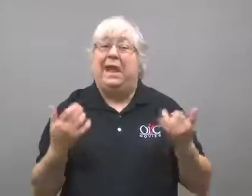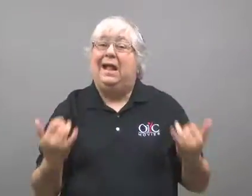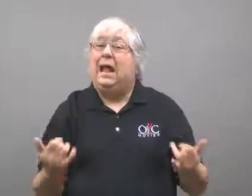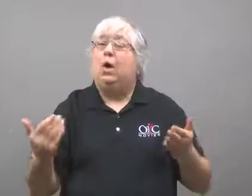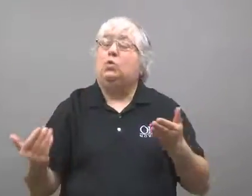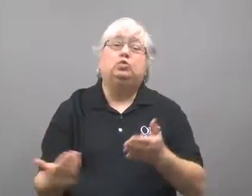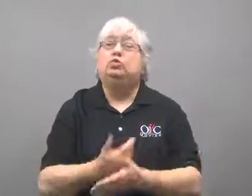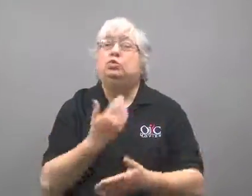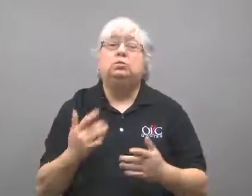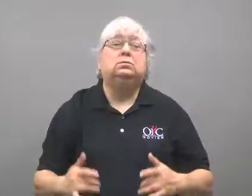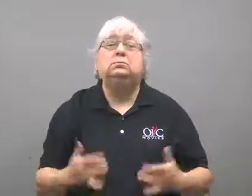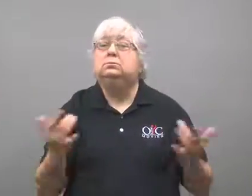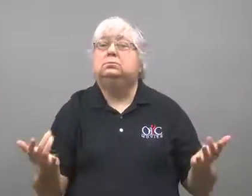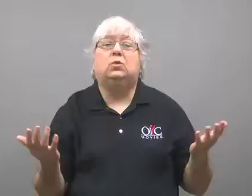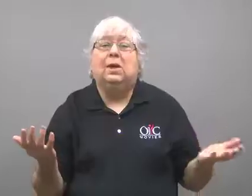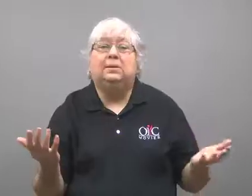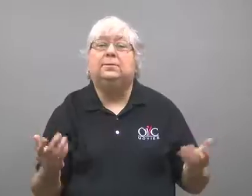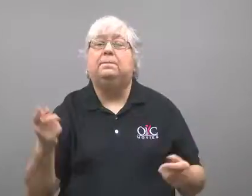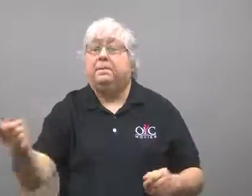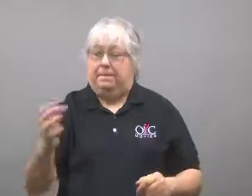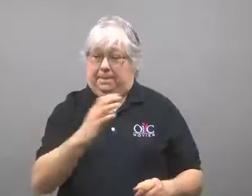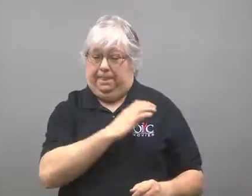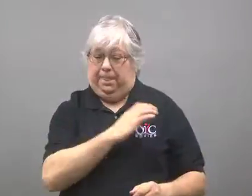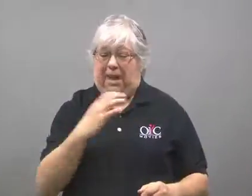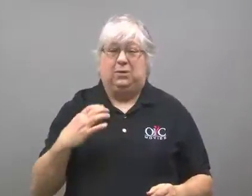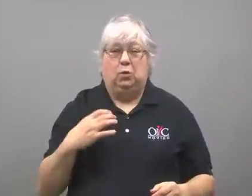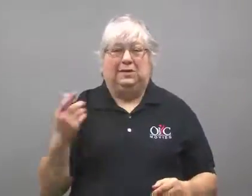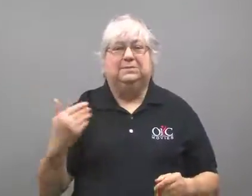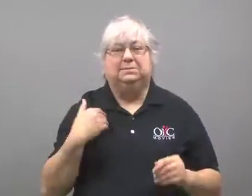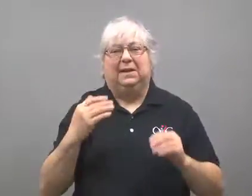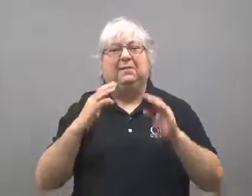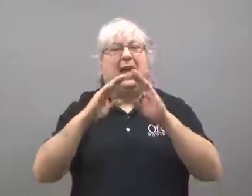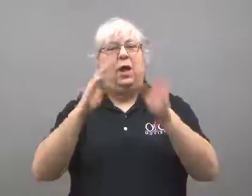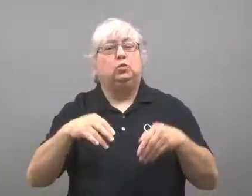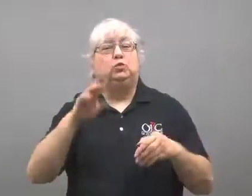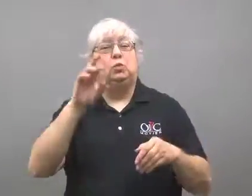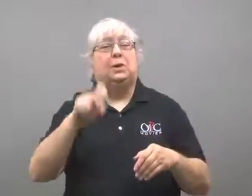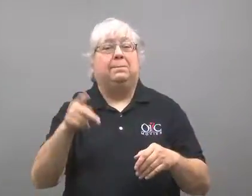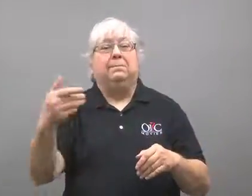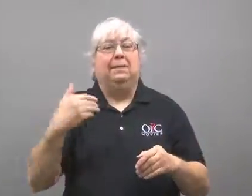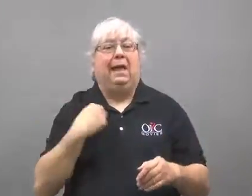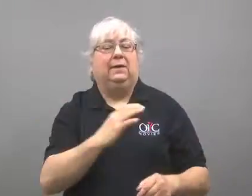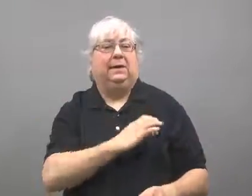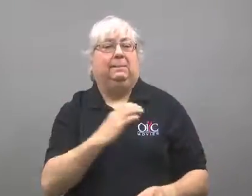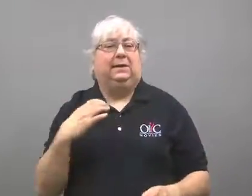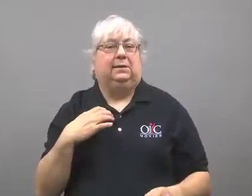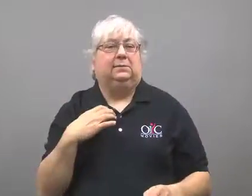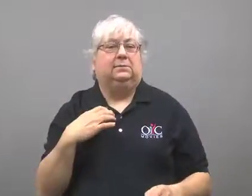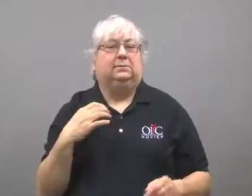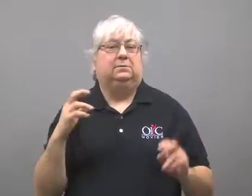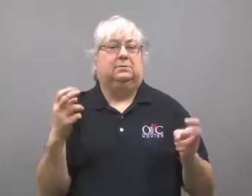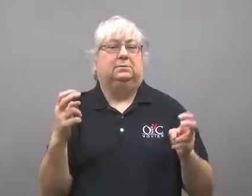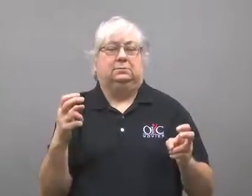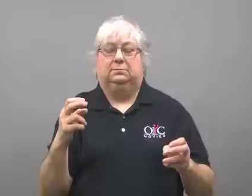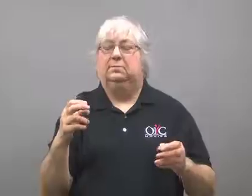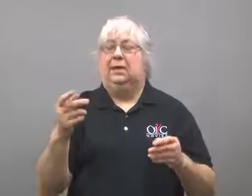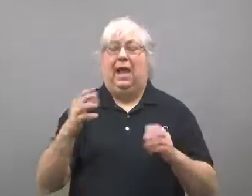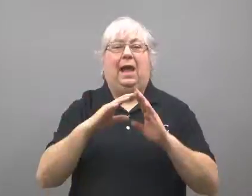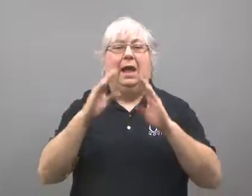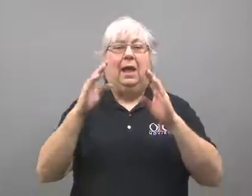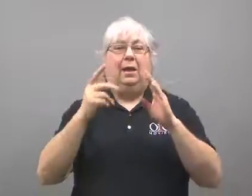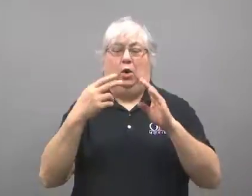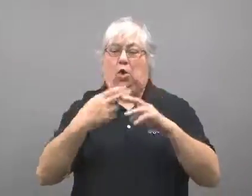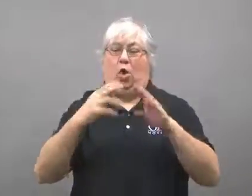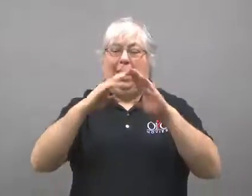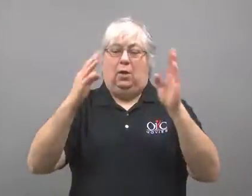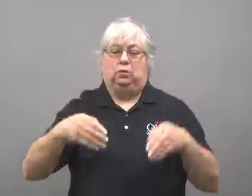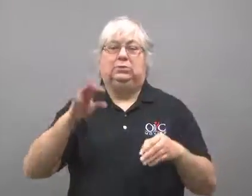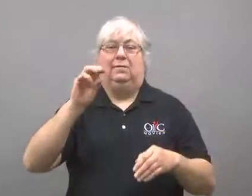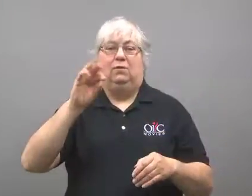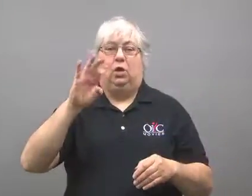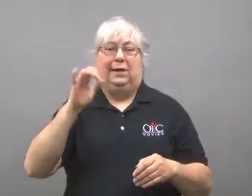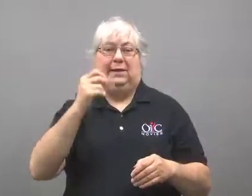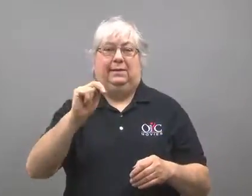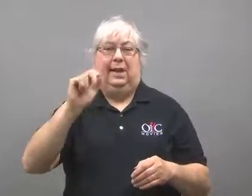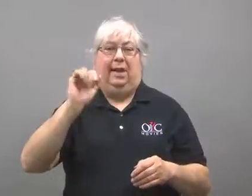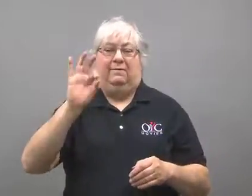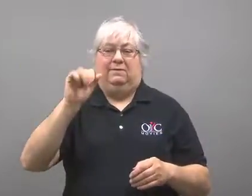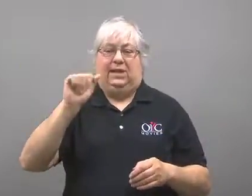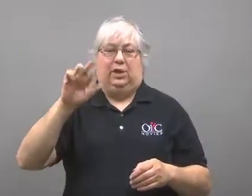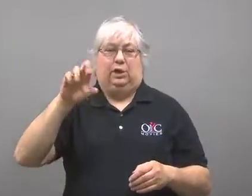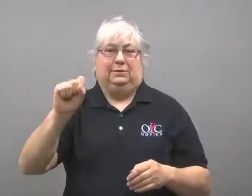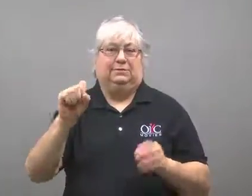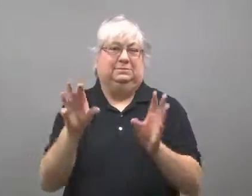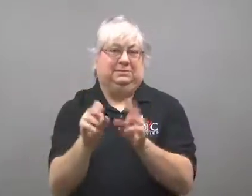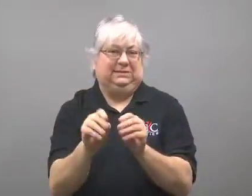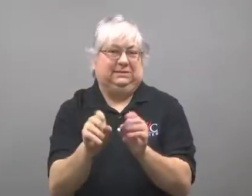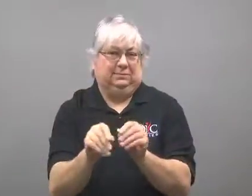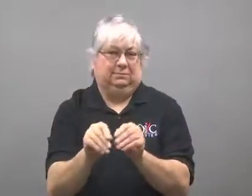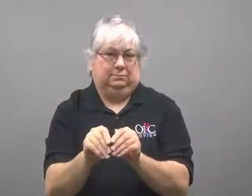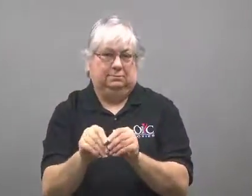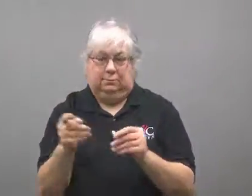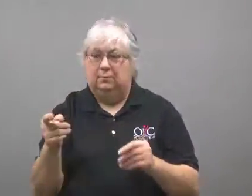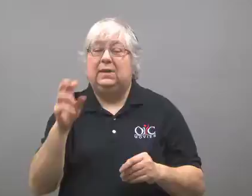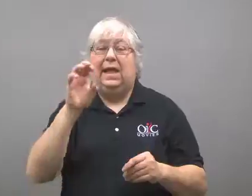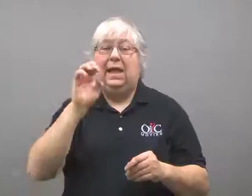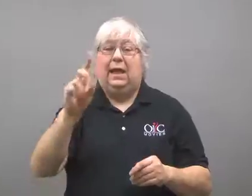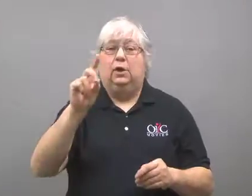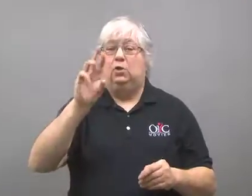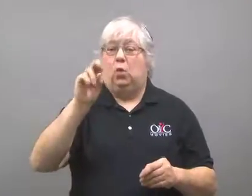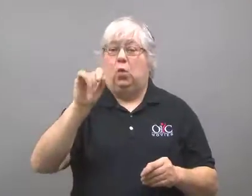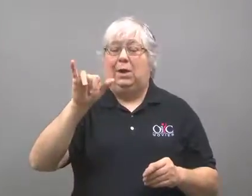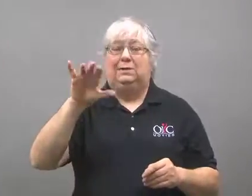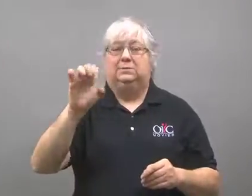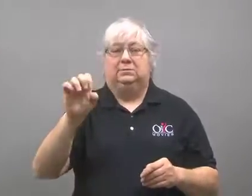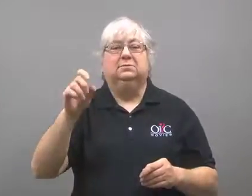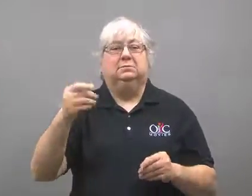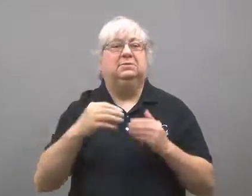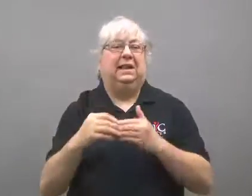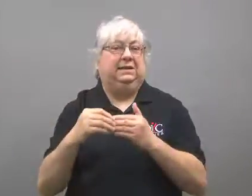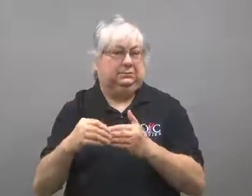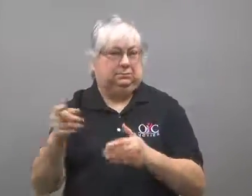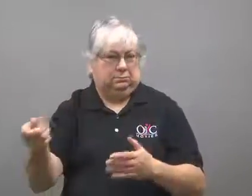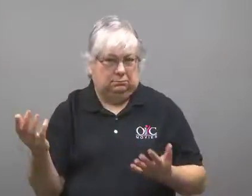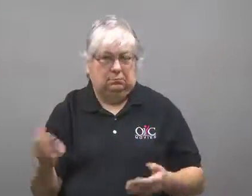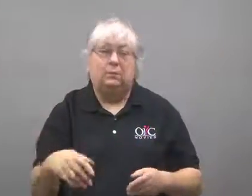The latest development is a meeting of the House Foreign Affairs committee, chaired by Ed Royce.